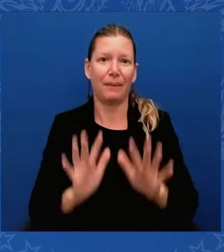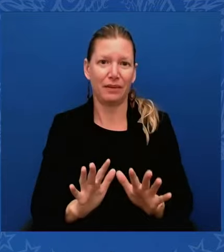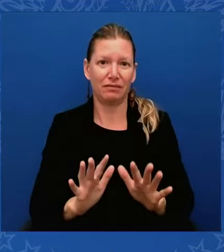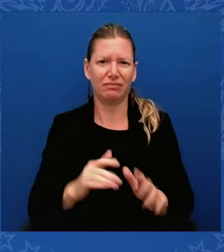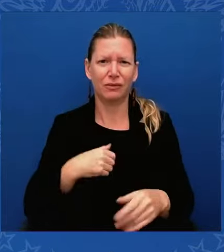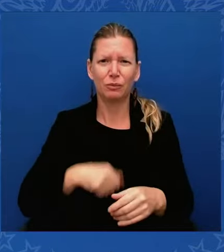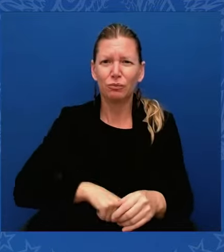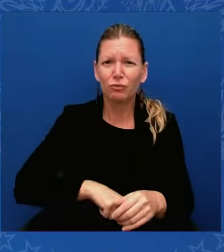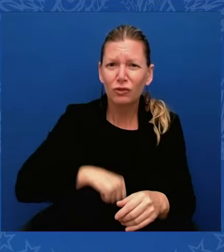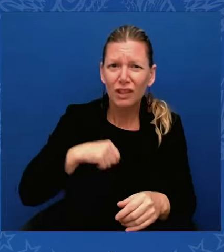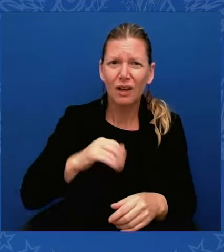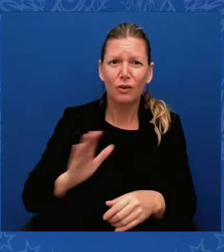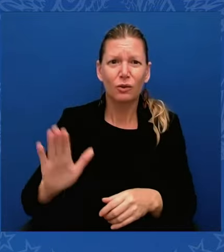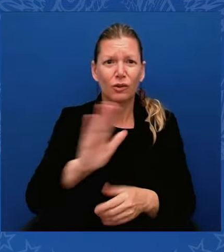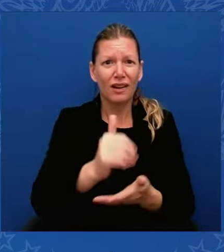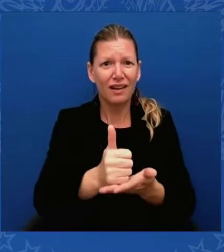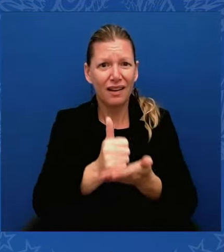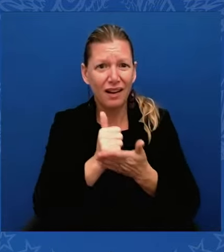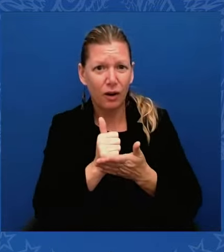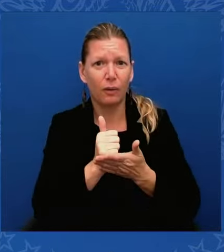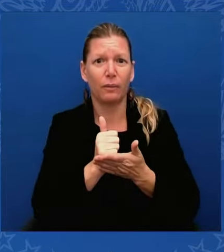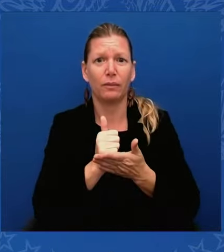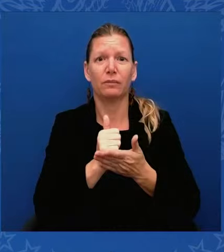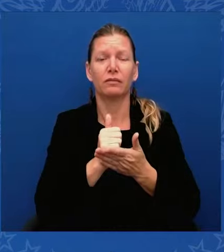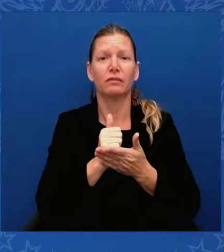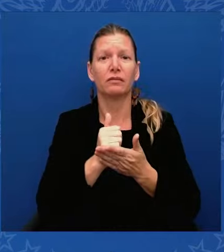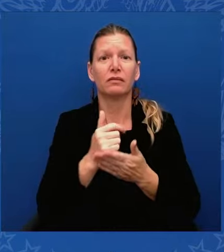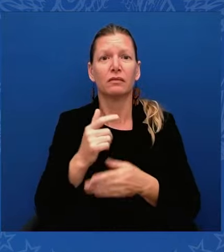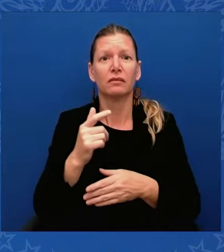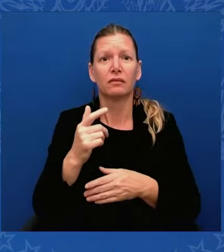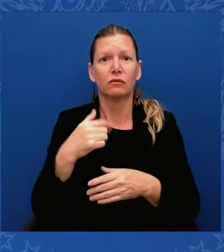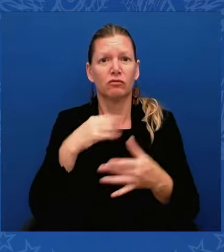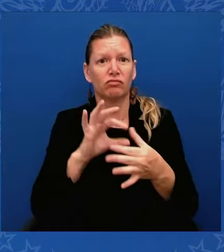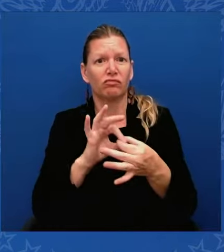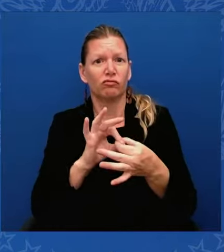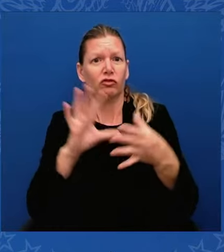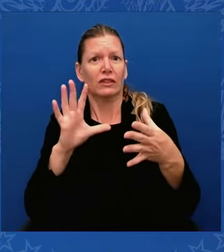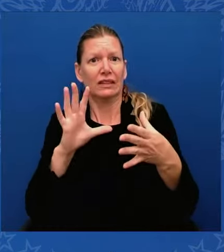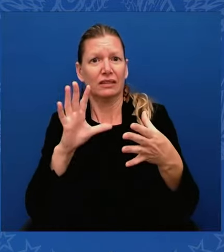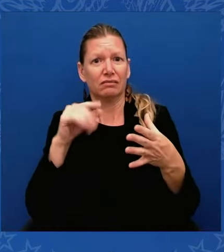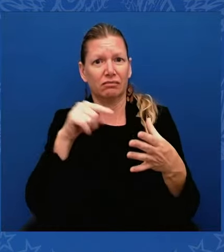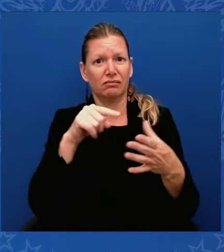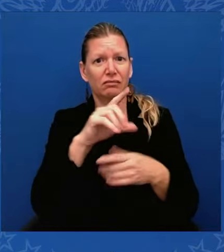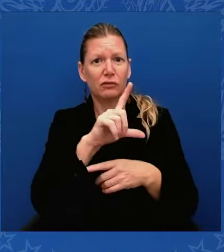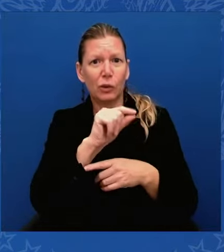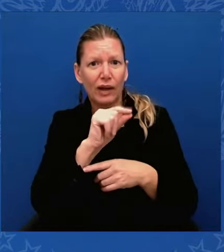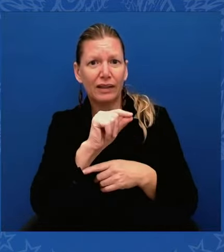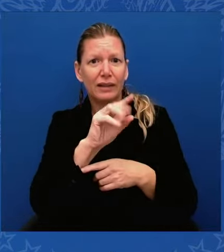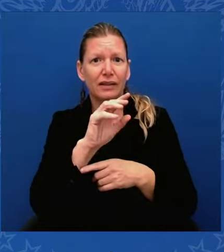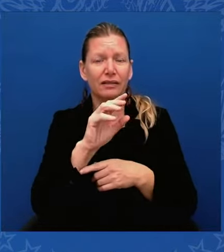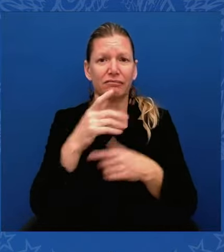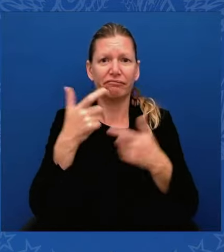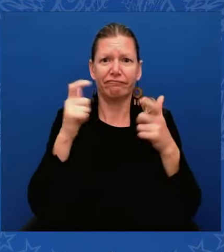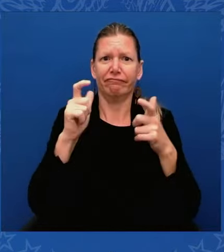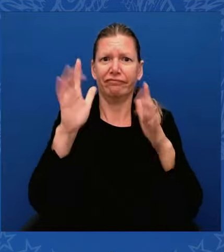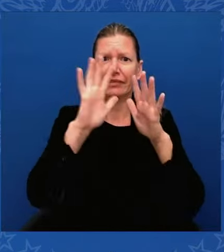from the Sierra Club to the Sunrise Movement, credited our administration with making more than taking 300 actions